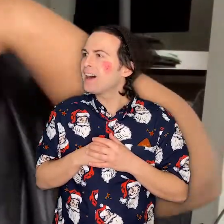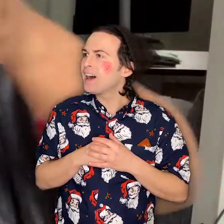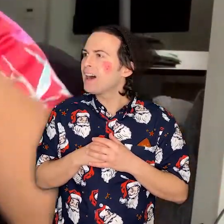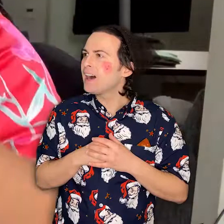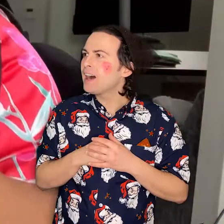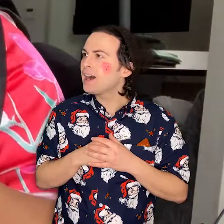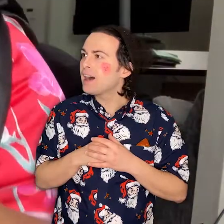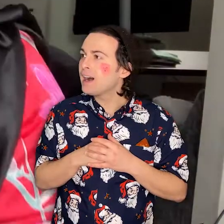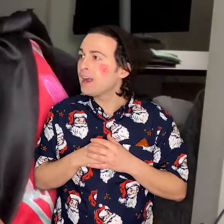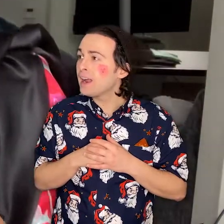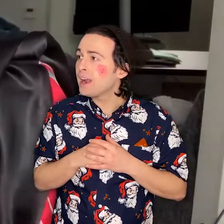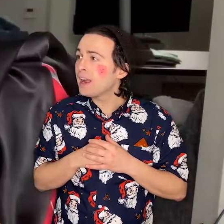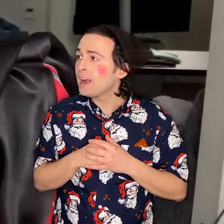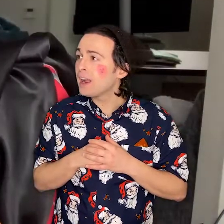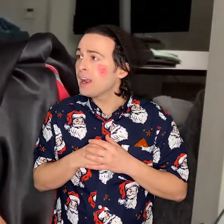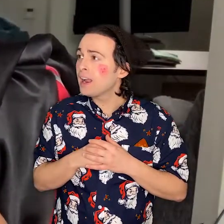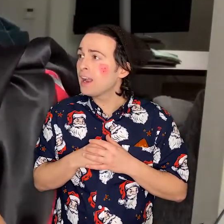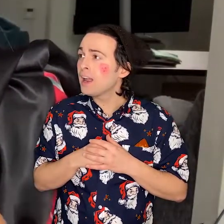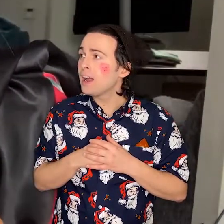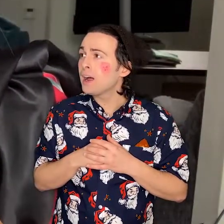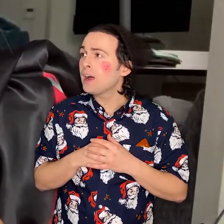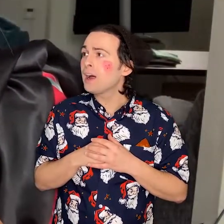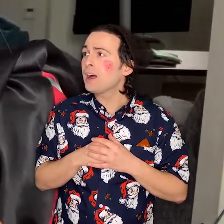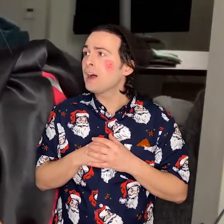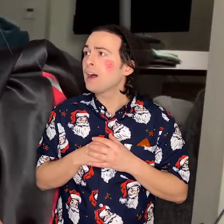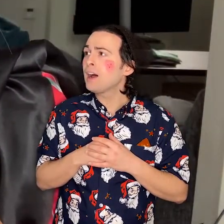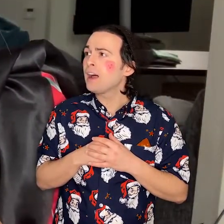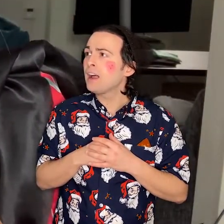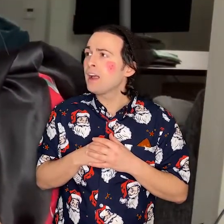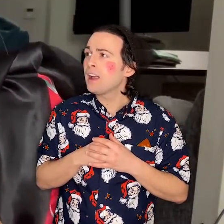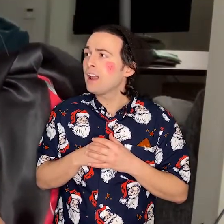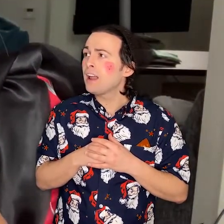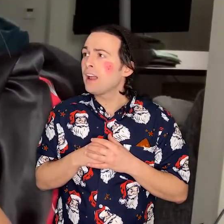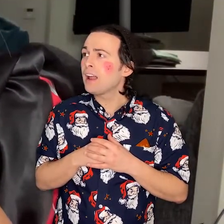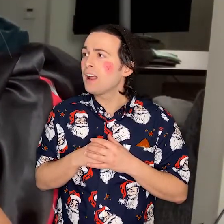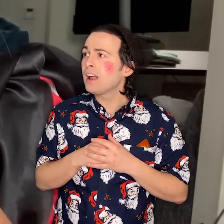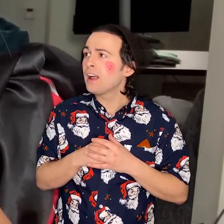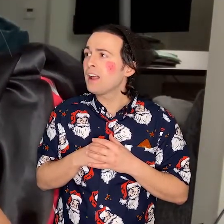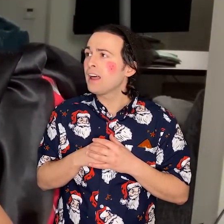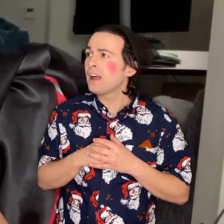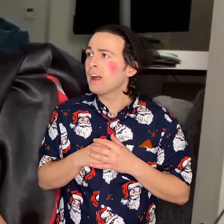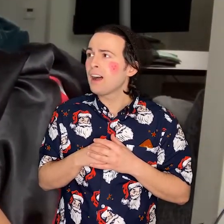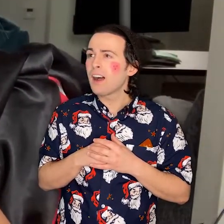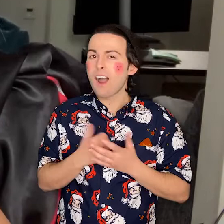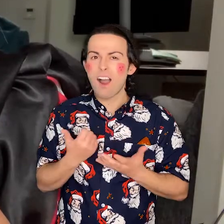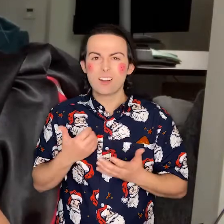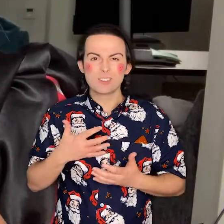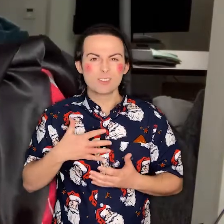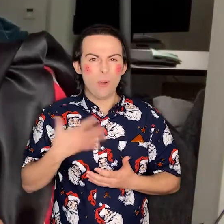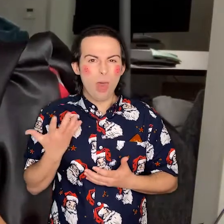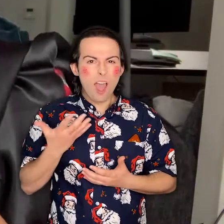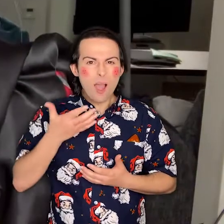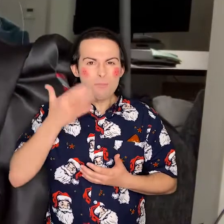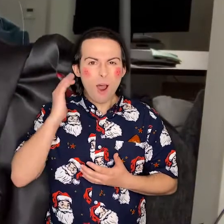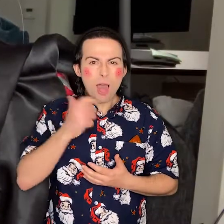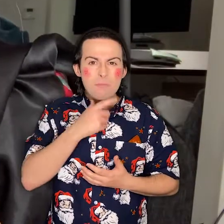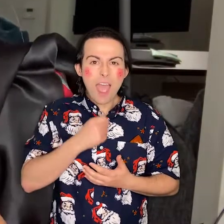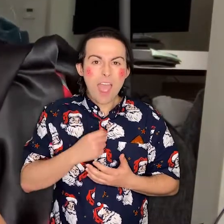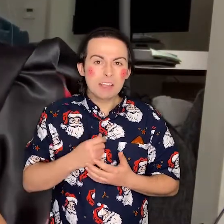the pitch as he is when it comes to courting me. And I don’t normally like baldy men.